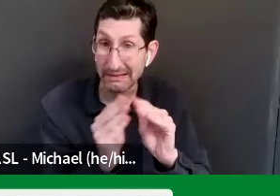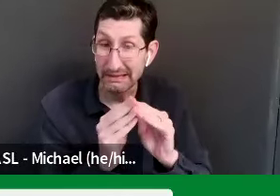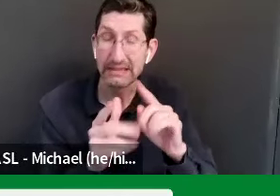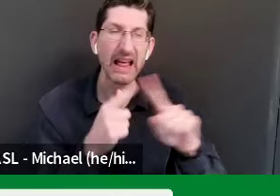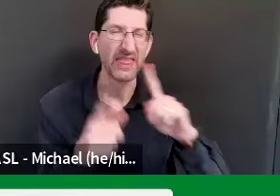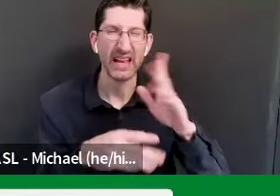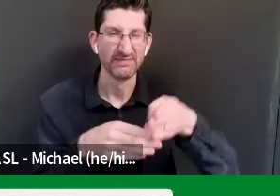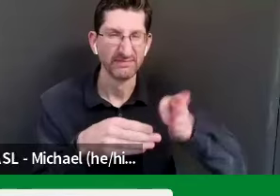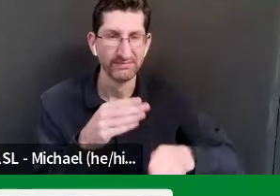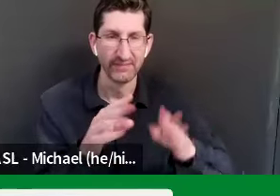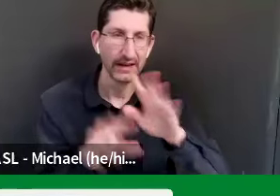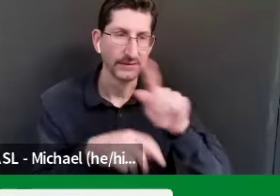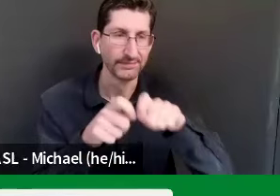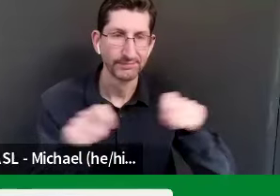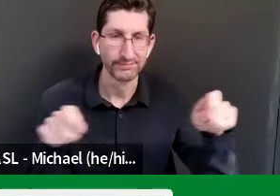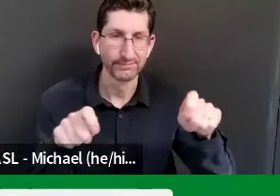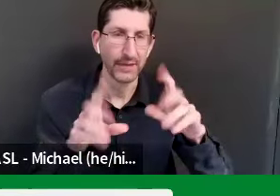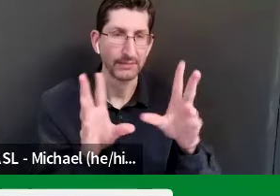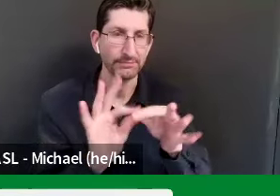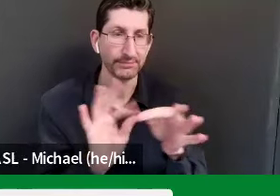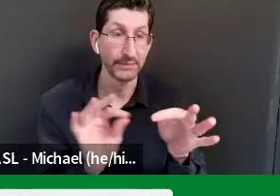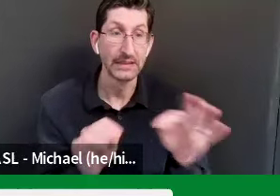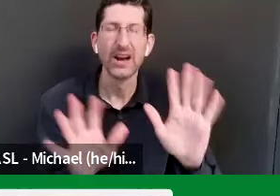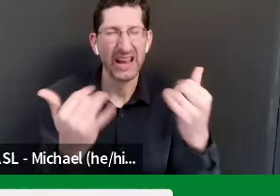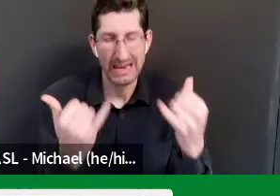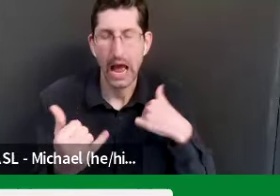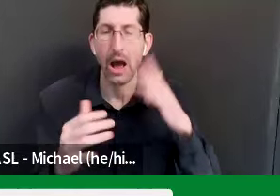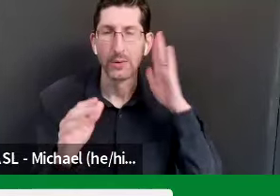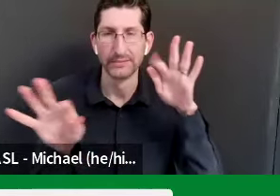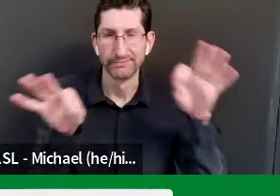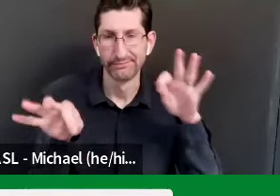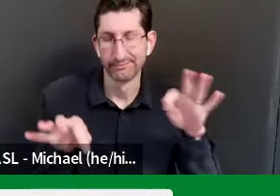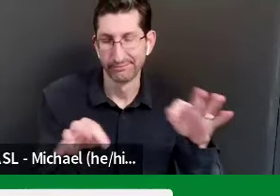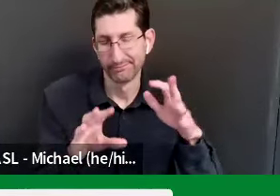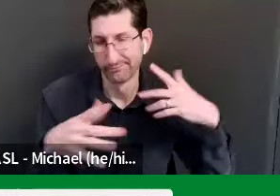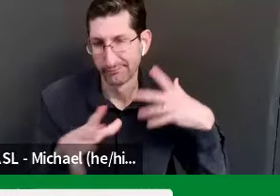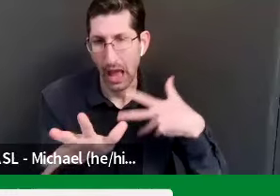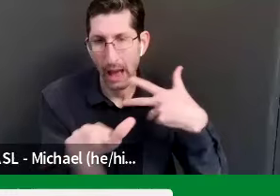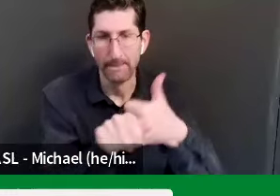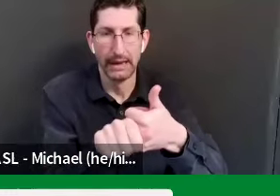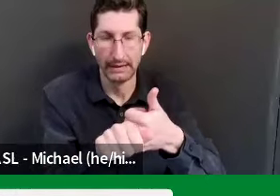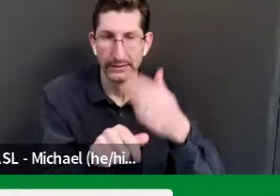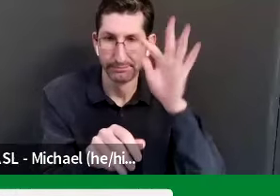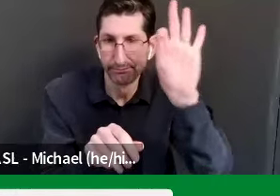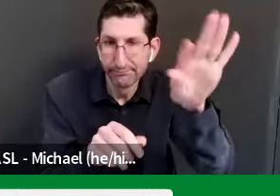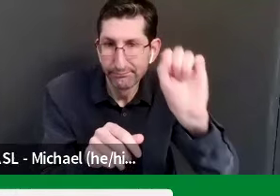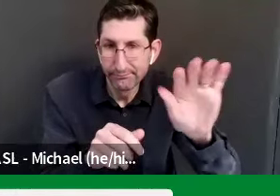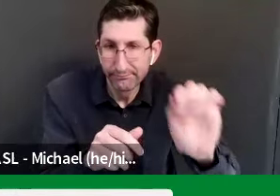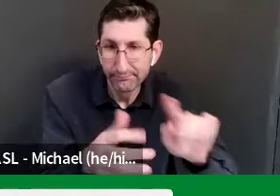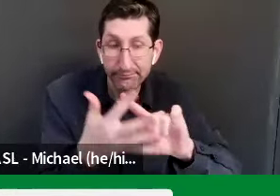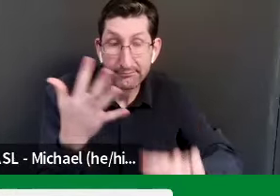PARATRANSIT SERVICES, AND A RIDE FEEDBACK SESSION AND CLOSING REMARKS. NEXT SLIDE. I'M GOING TO GIVE SOME UPDATES